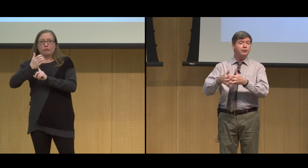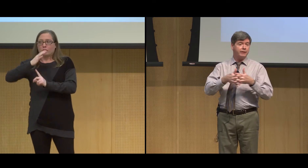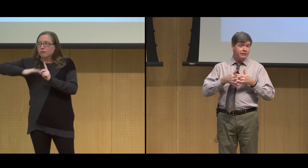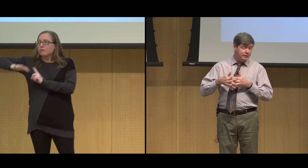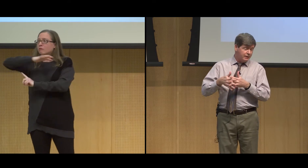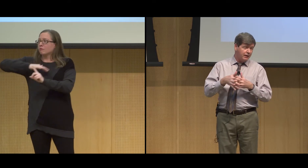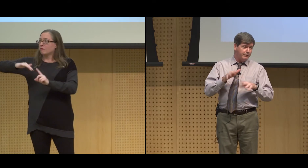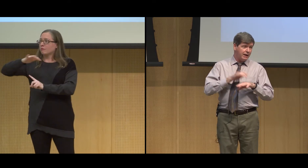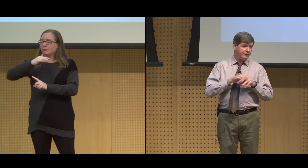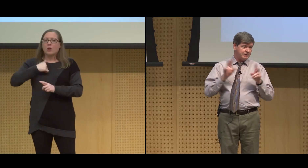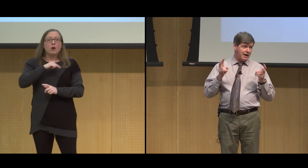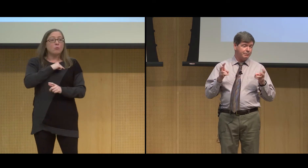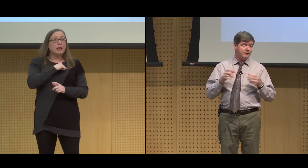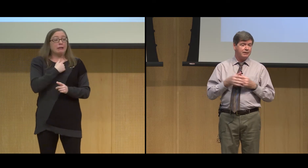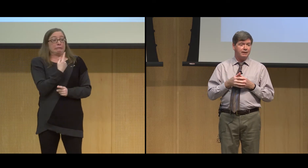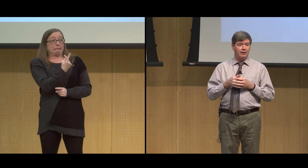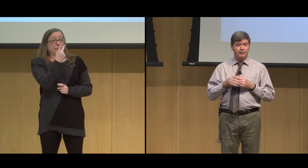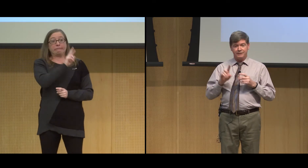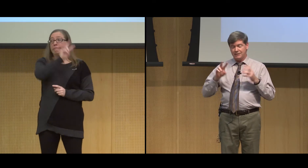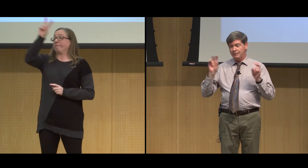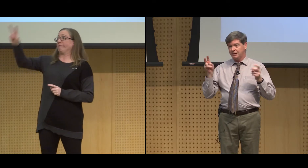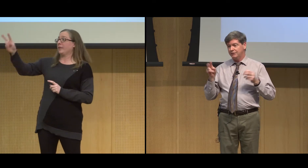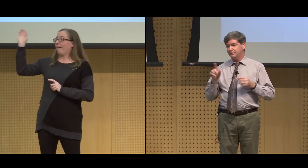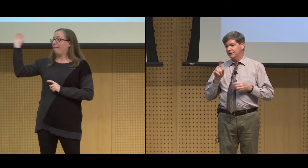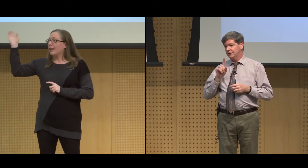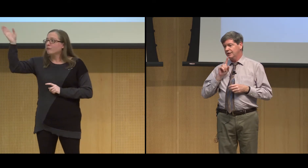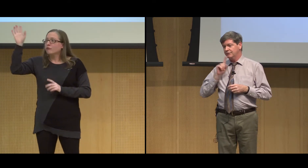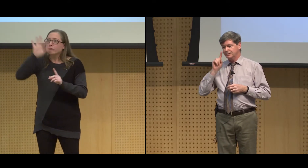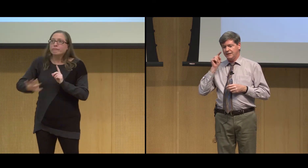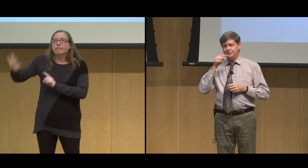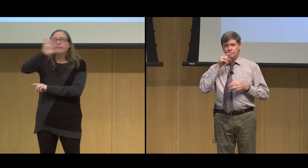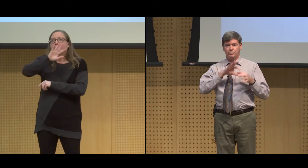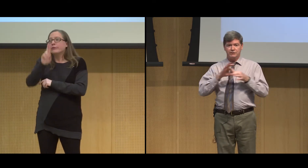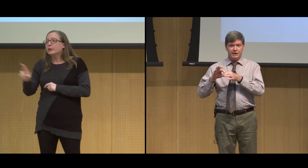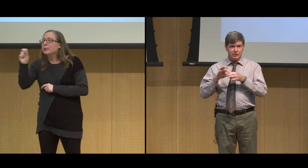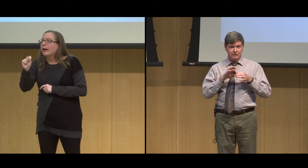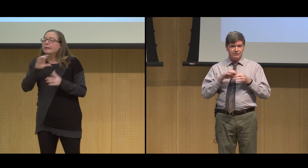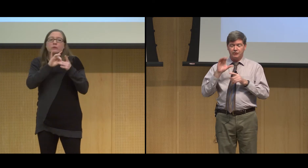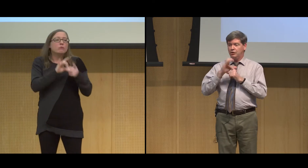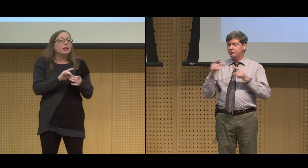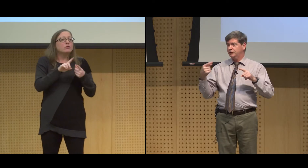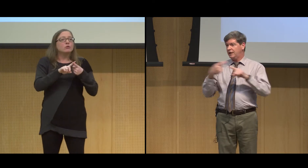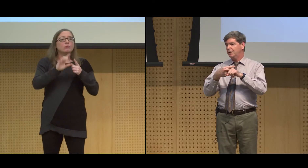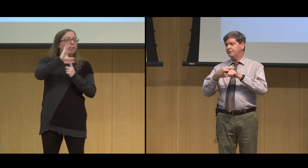on the topic--on the topic of Deaf Hearing Relations and Cultural Conflict.